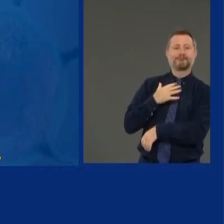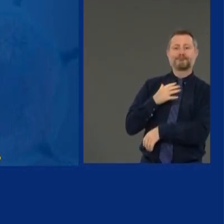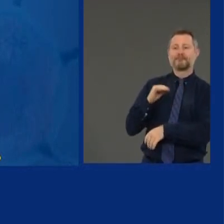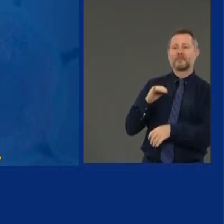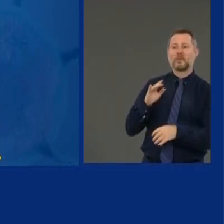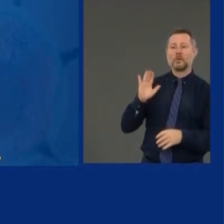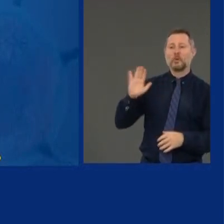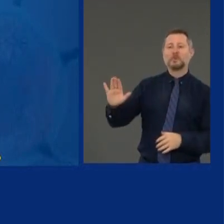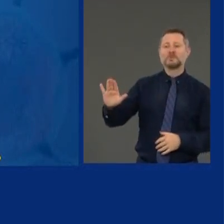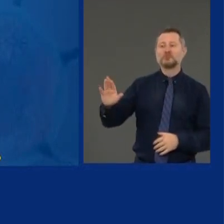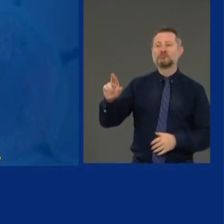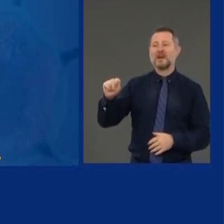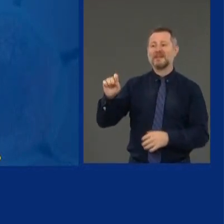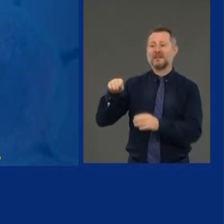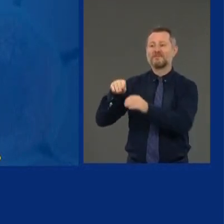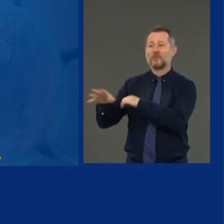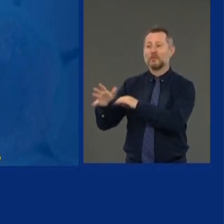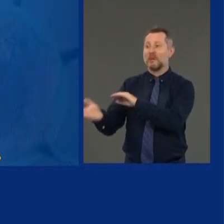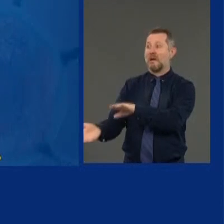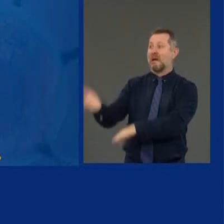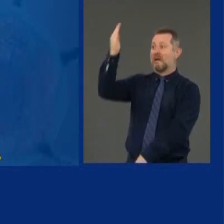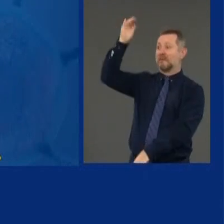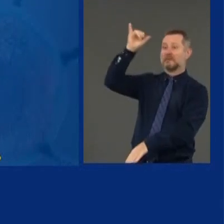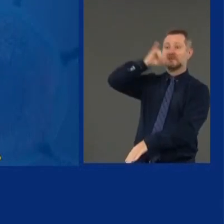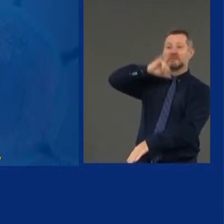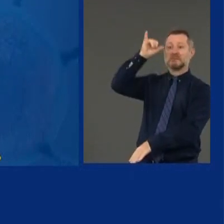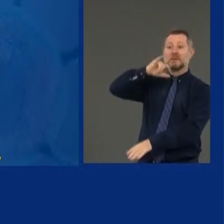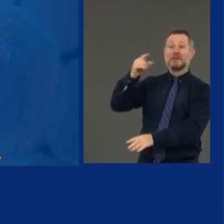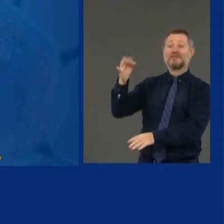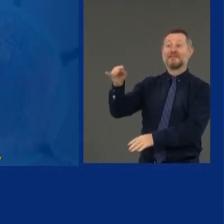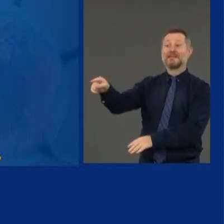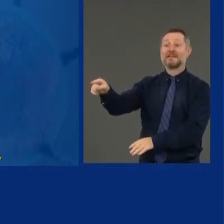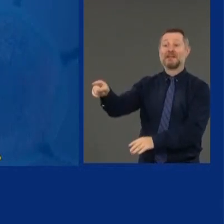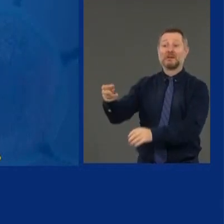THEY HAVE A HIGHER RATE OF